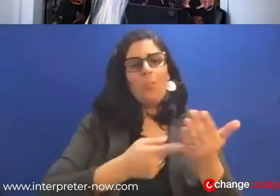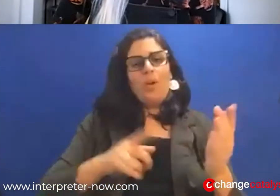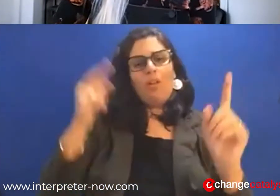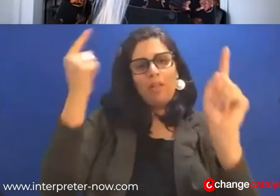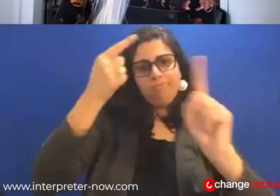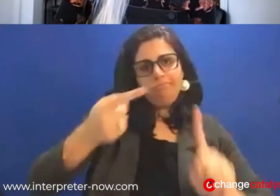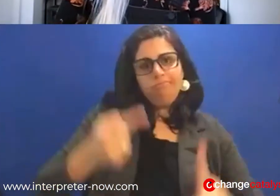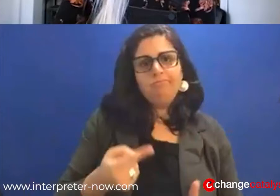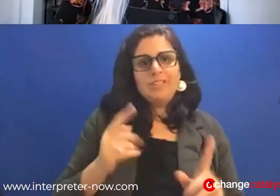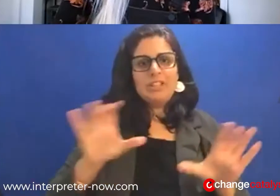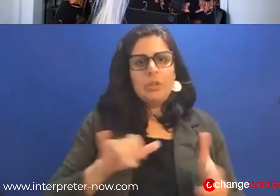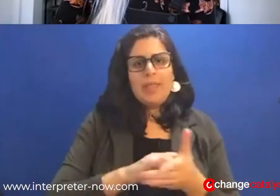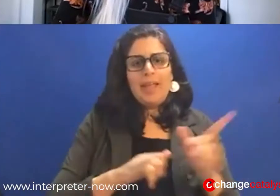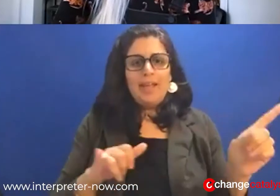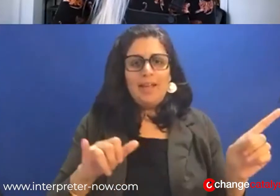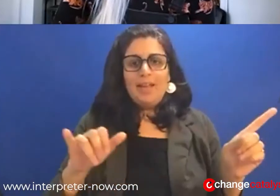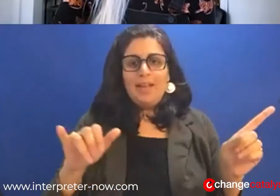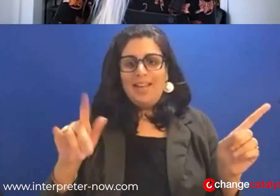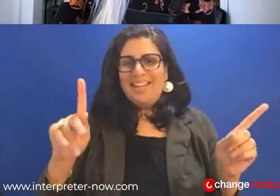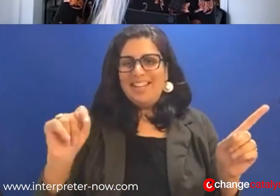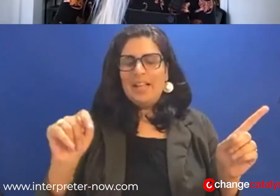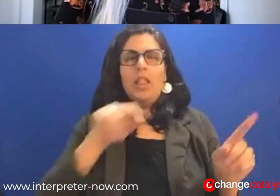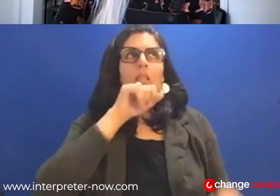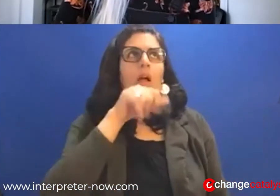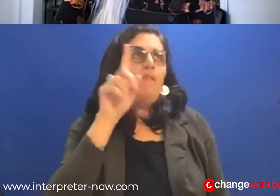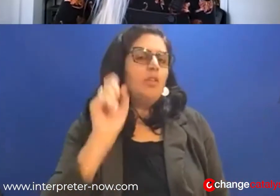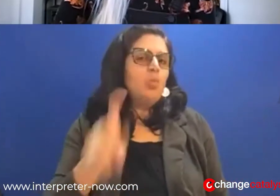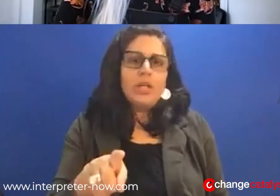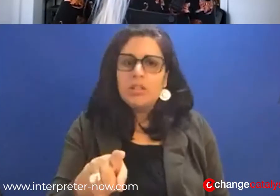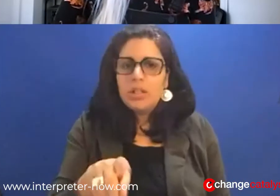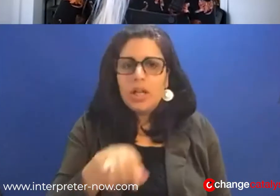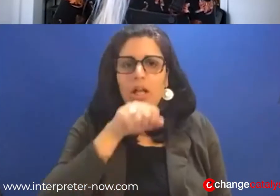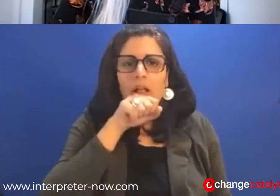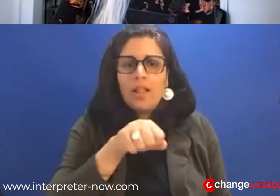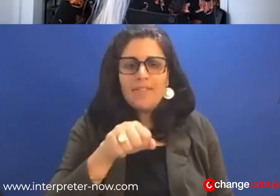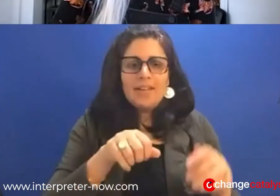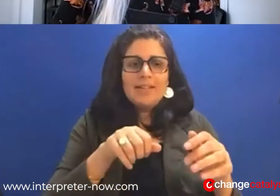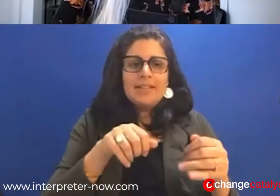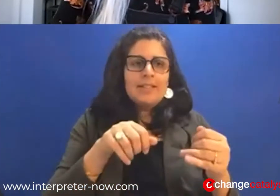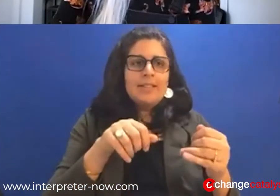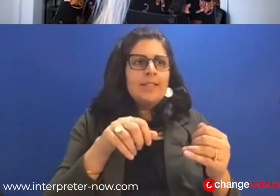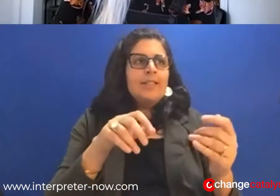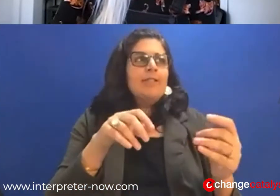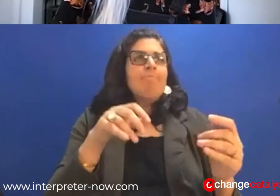Kt: Oh, I love this question. I love this idea about building fundamentally differently, right?